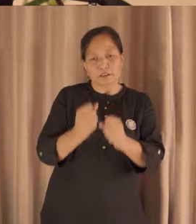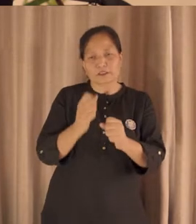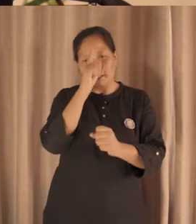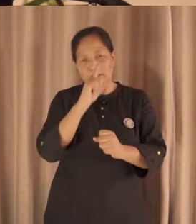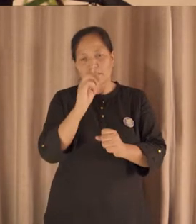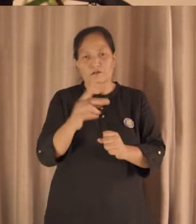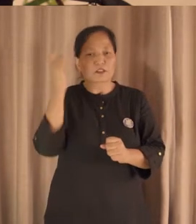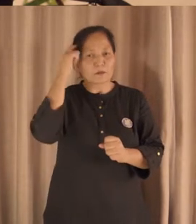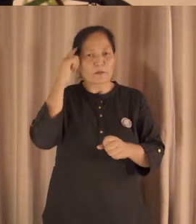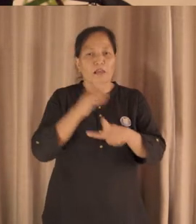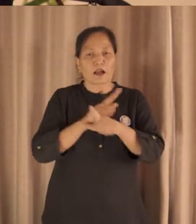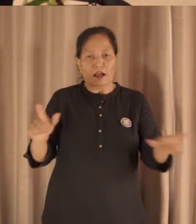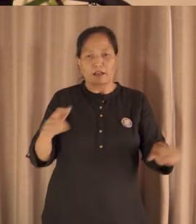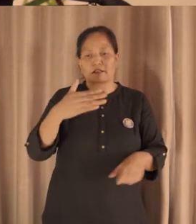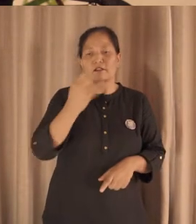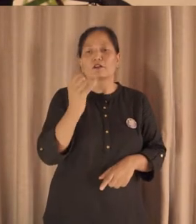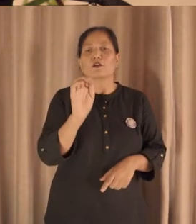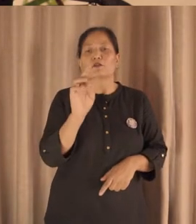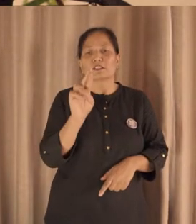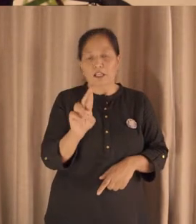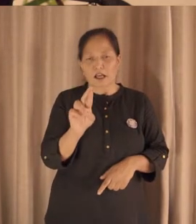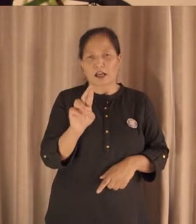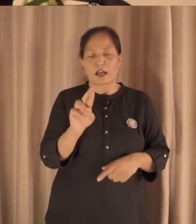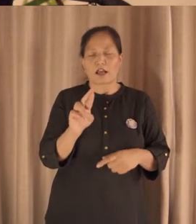Also, there are different dimensions to how identities are made whether it is ascribed